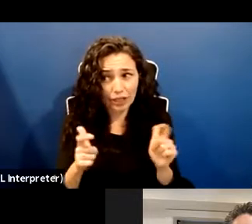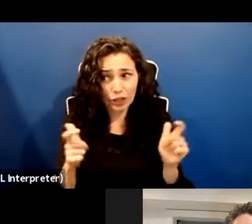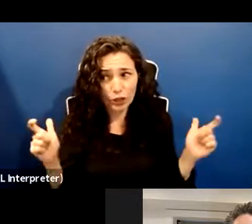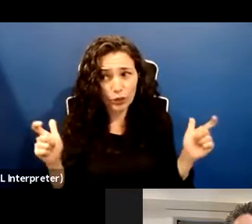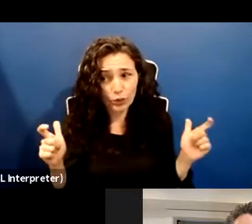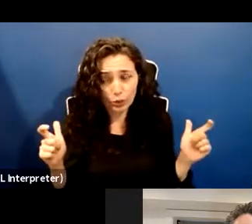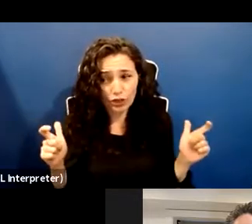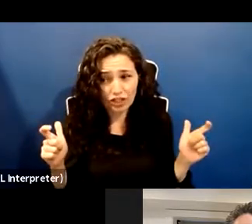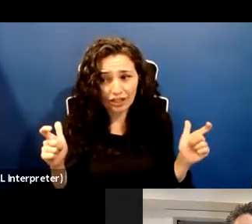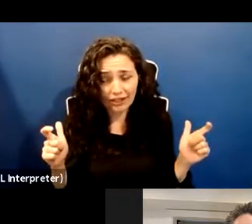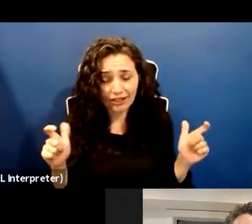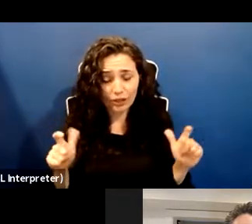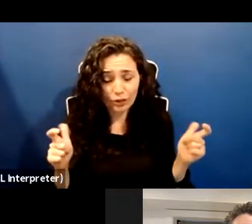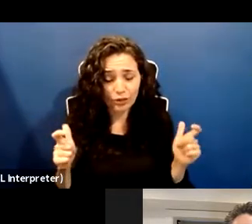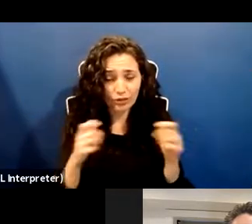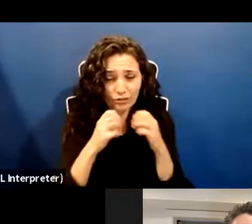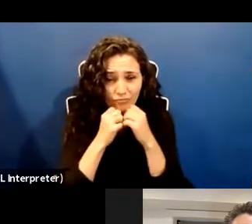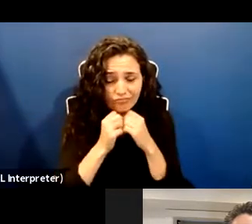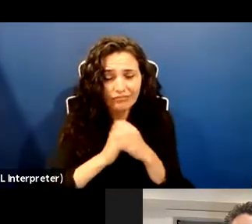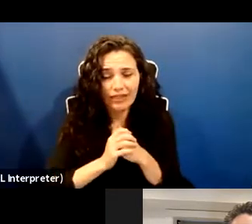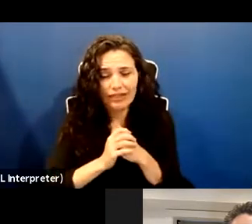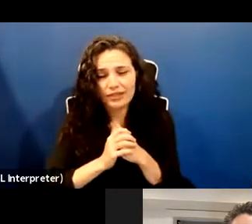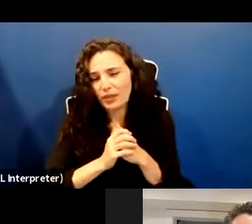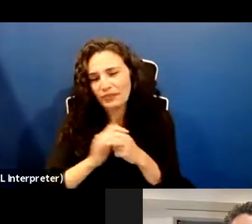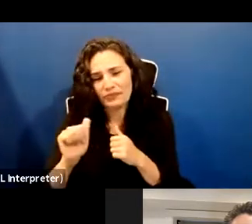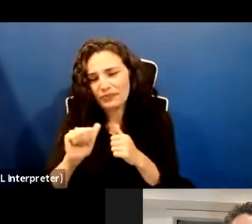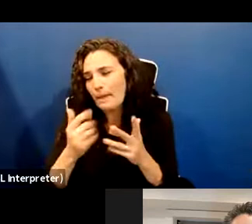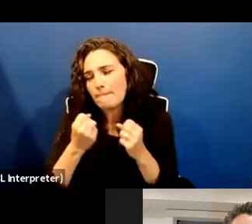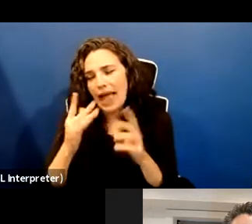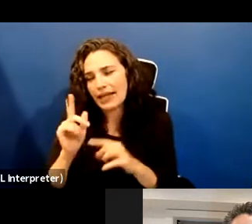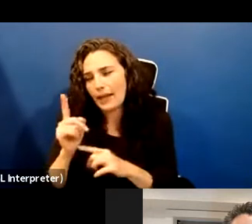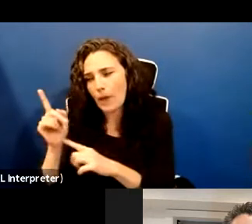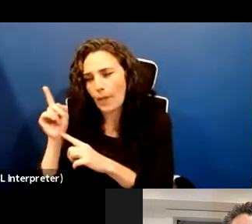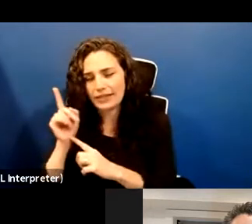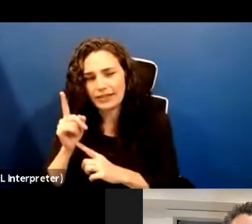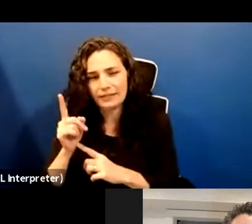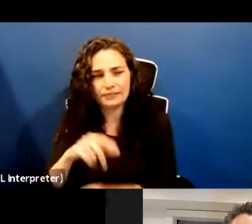like Adi said, it's so many moments. Yeah. Meaningful purpose, meaningful perspective,